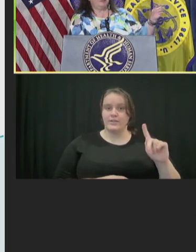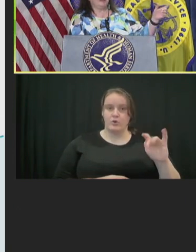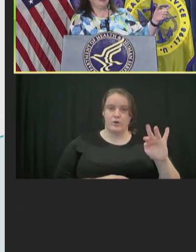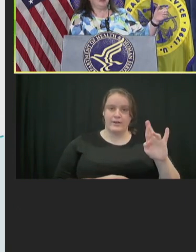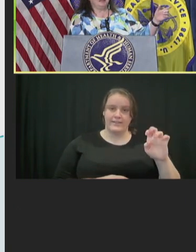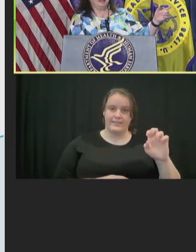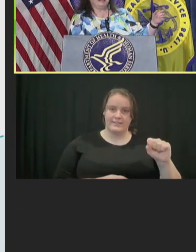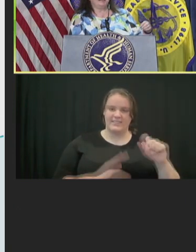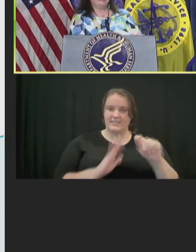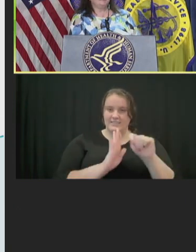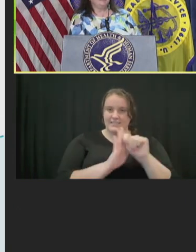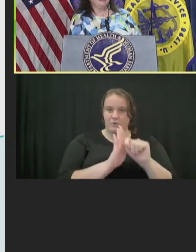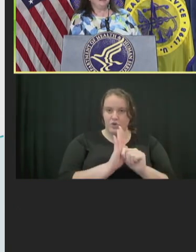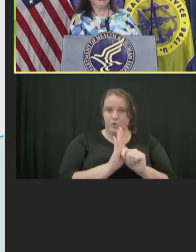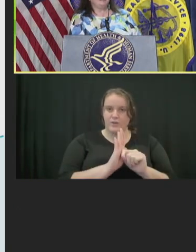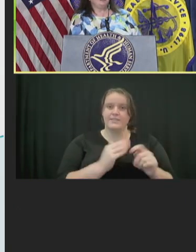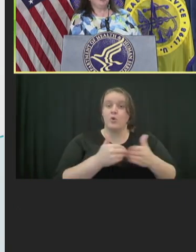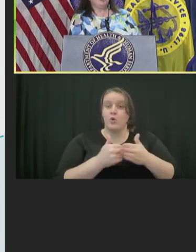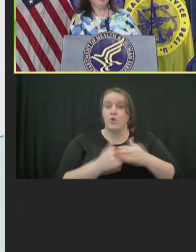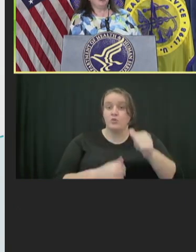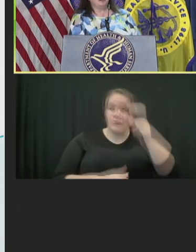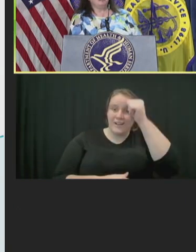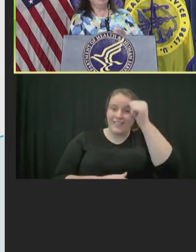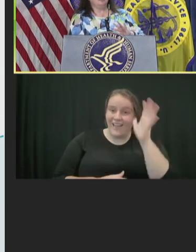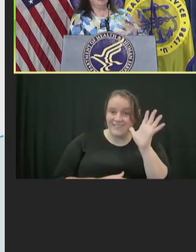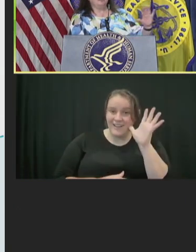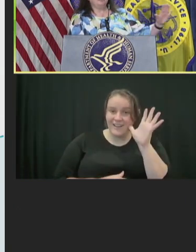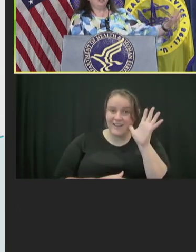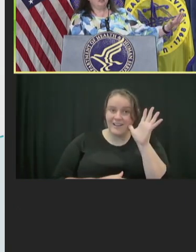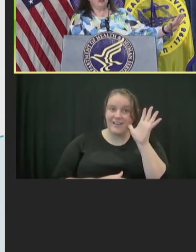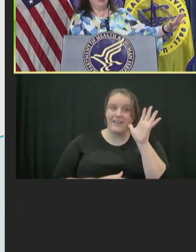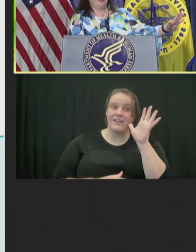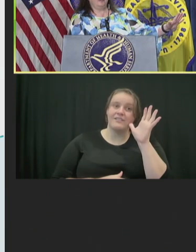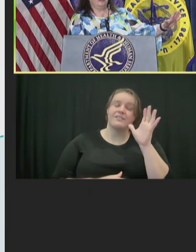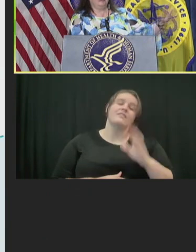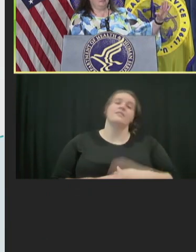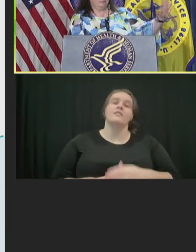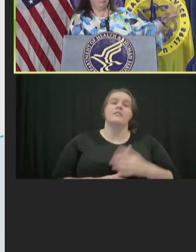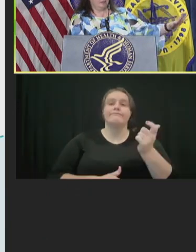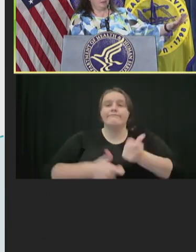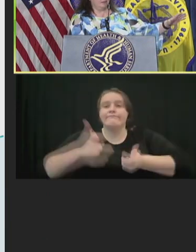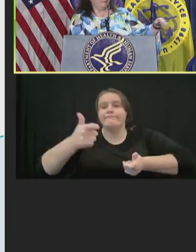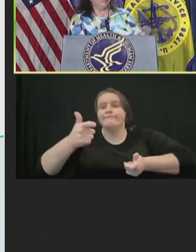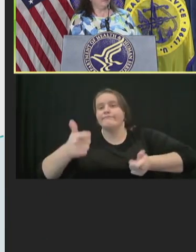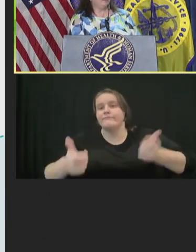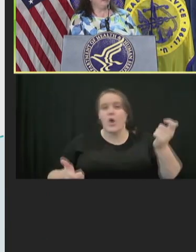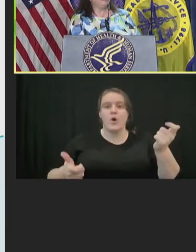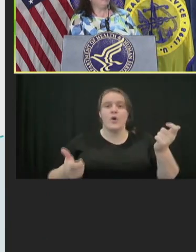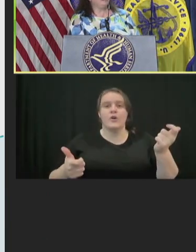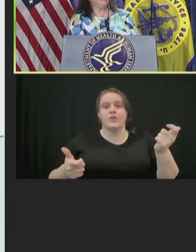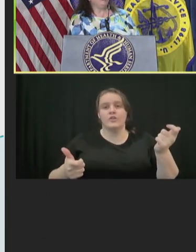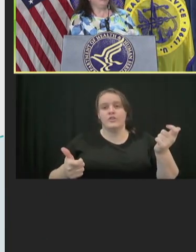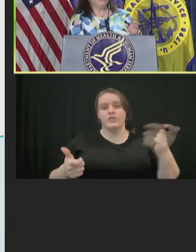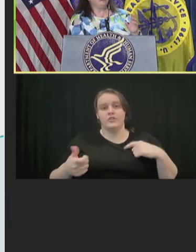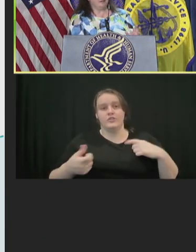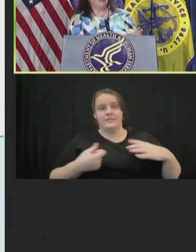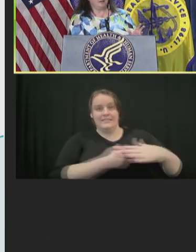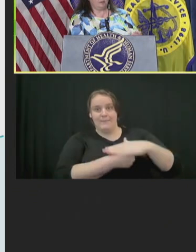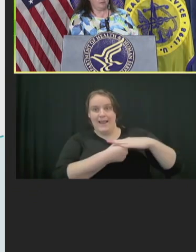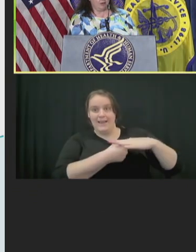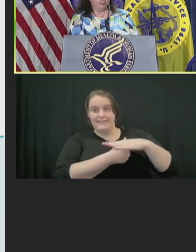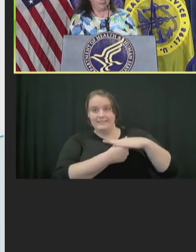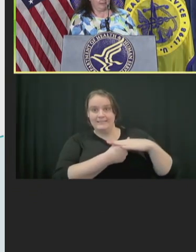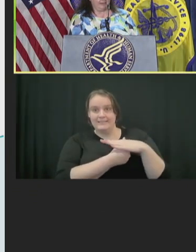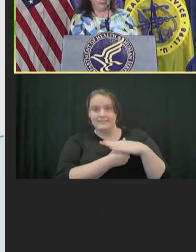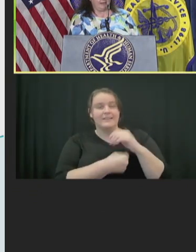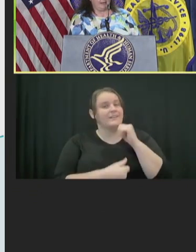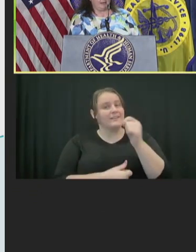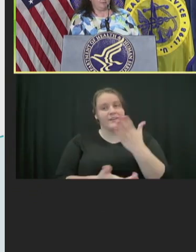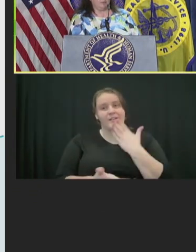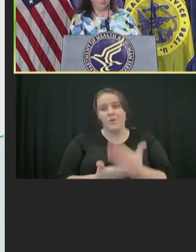your Alaska, and so, large geographical space but very -- not very well populated. But we do